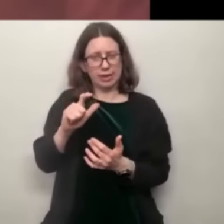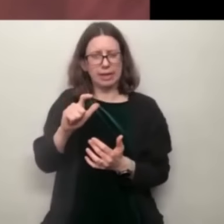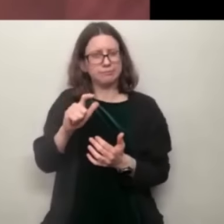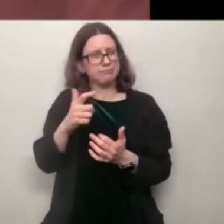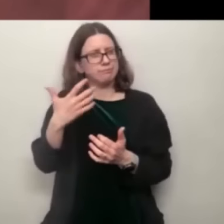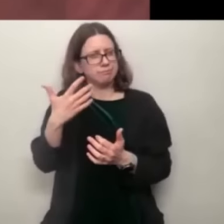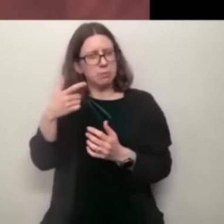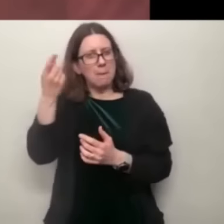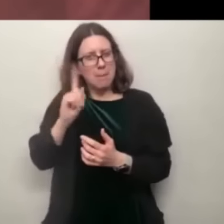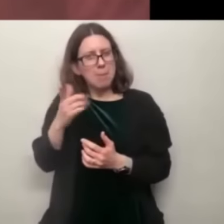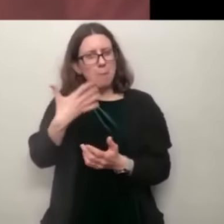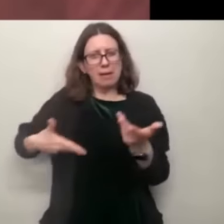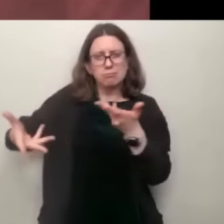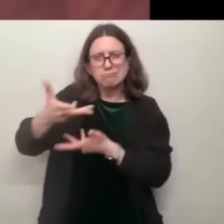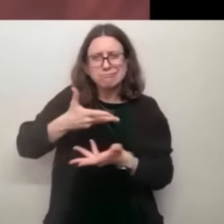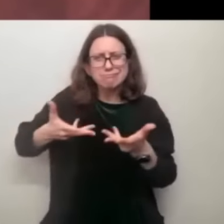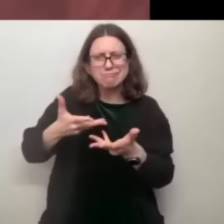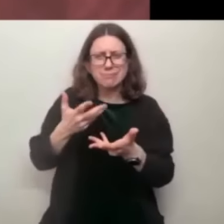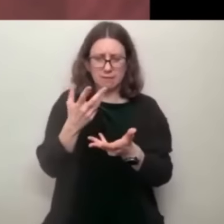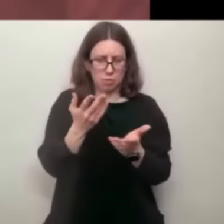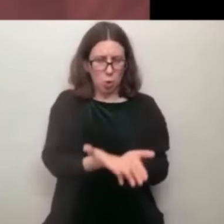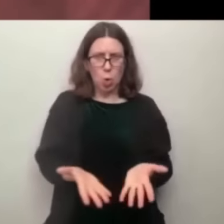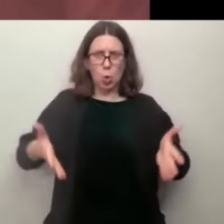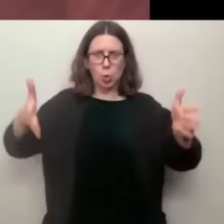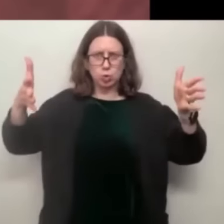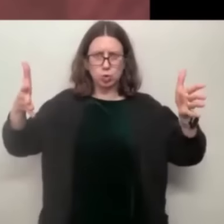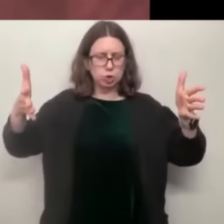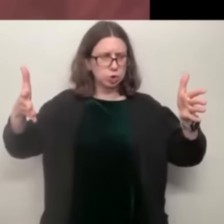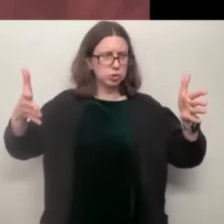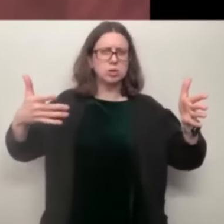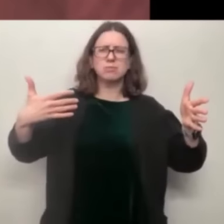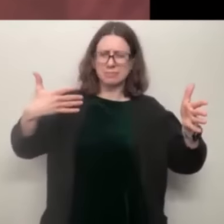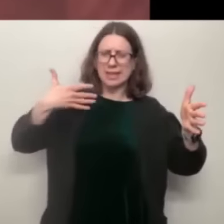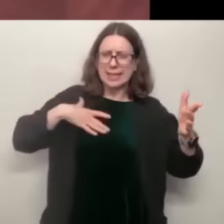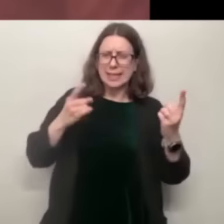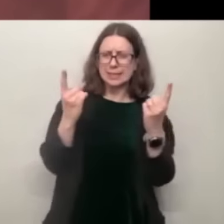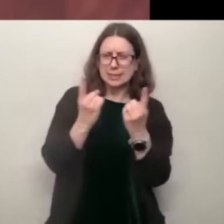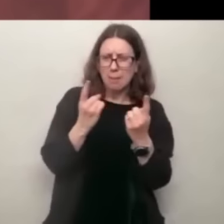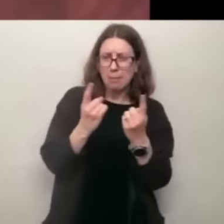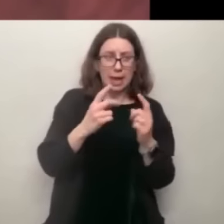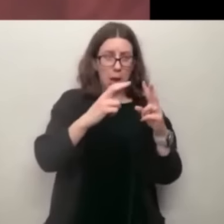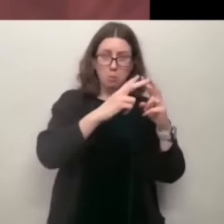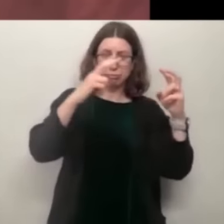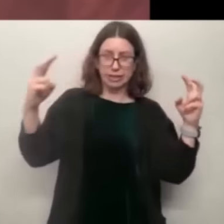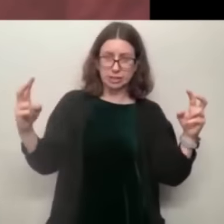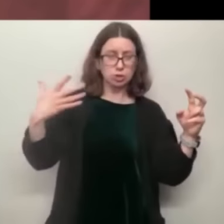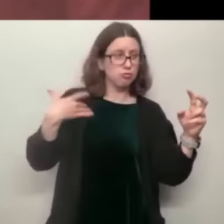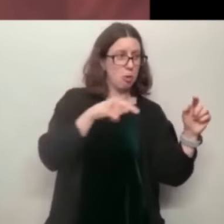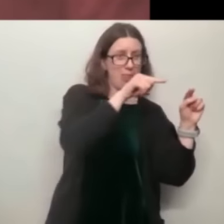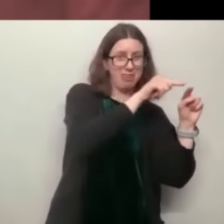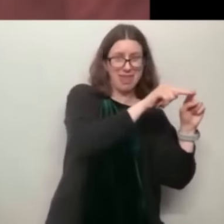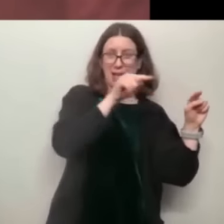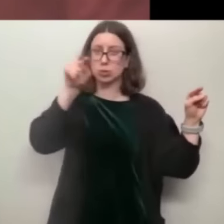joining the two sides of the gorge together and allowing for the movement of raw materials and indeed finished goods such as this.